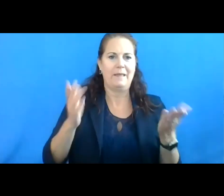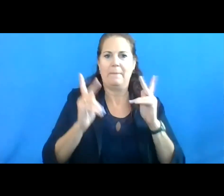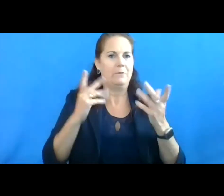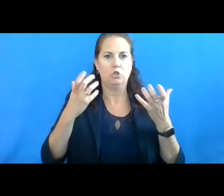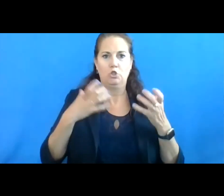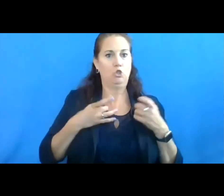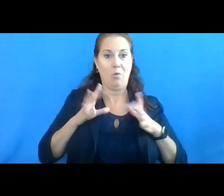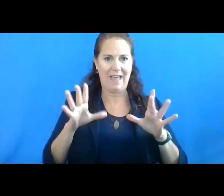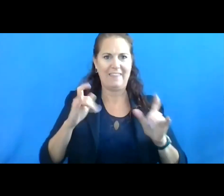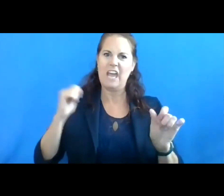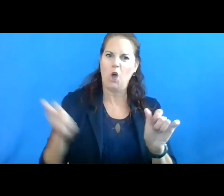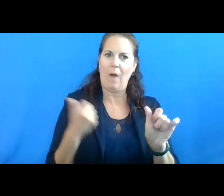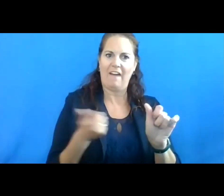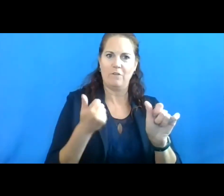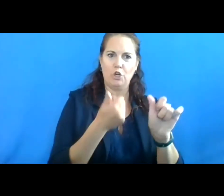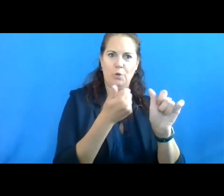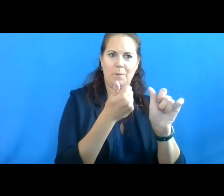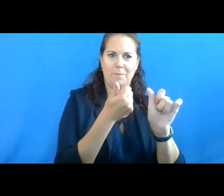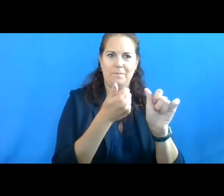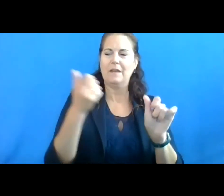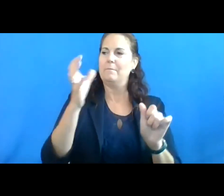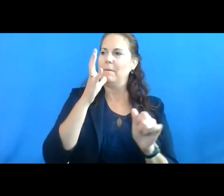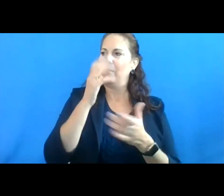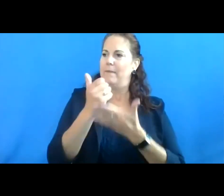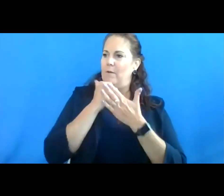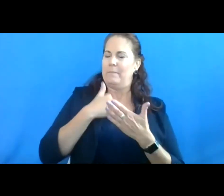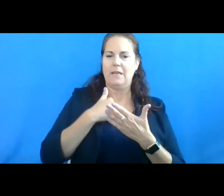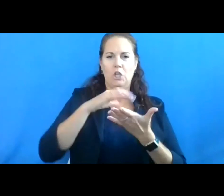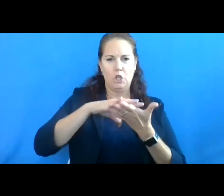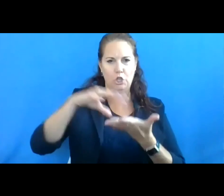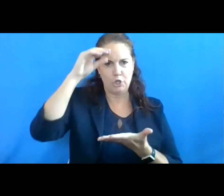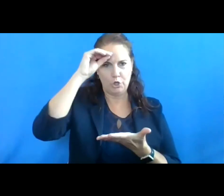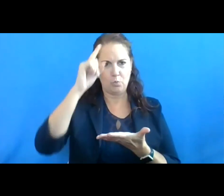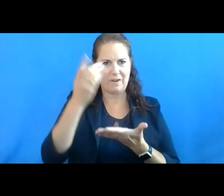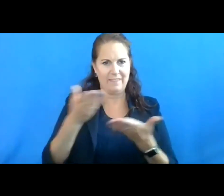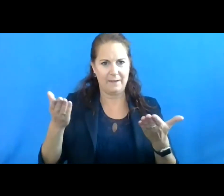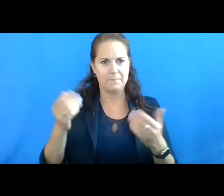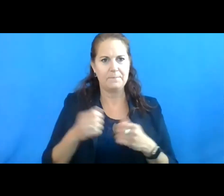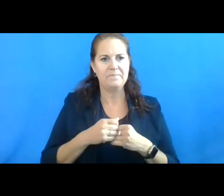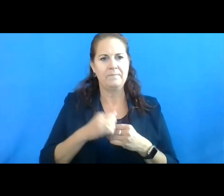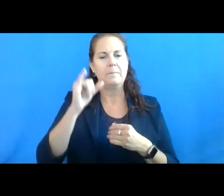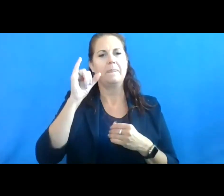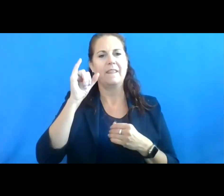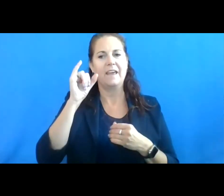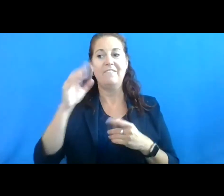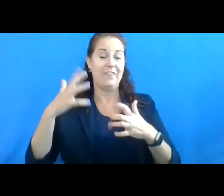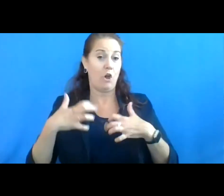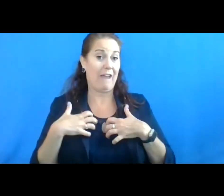one thing that she, one tool she helped me learn is that, if they're angry, don't personalize